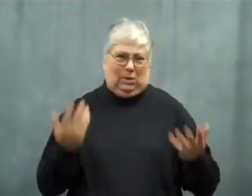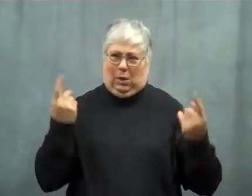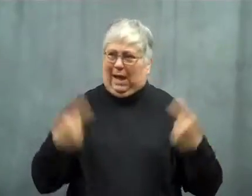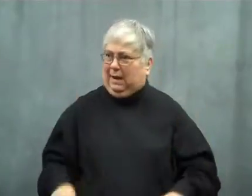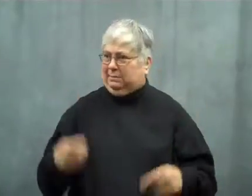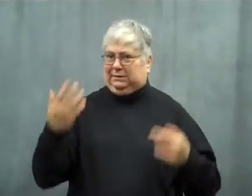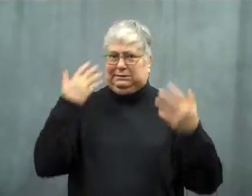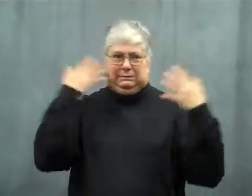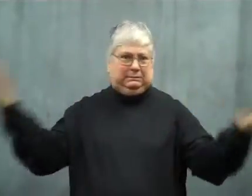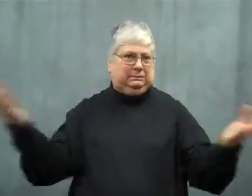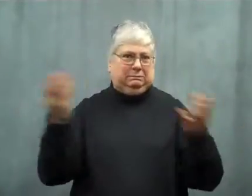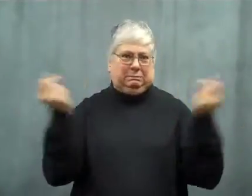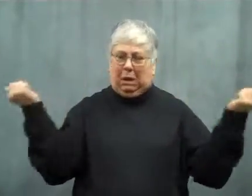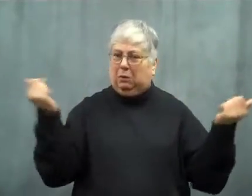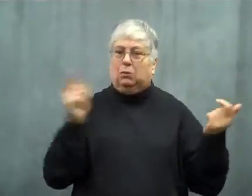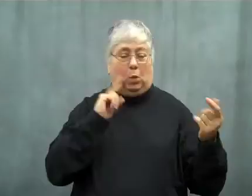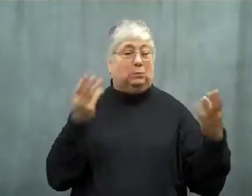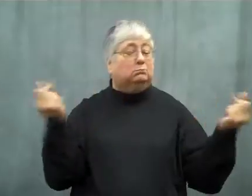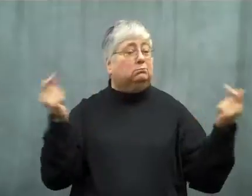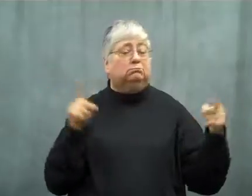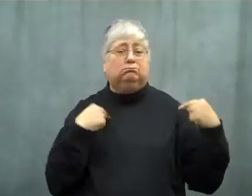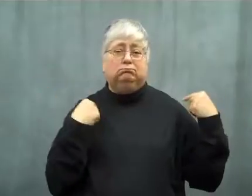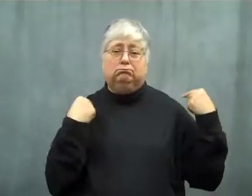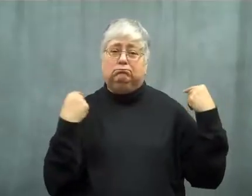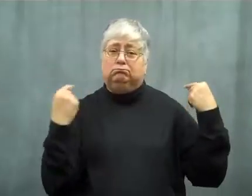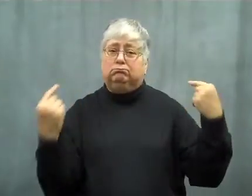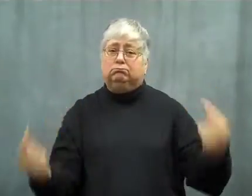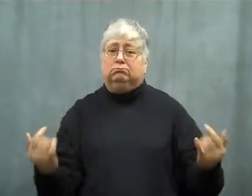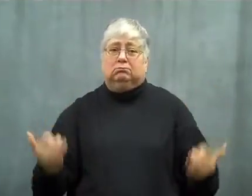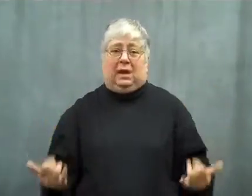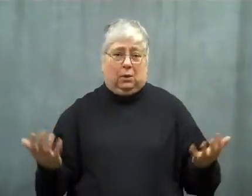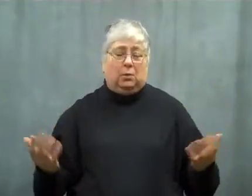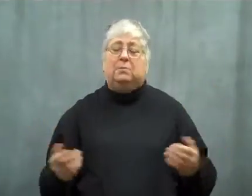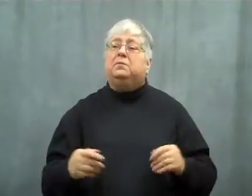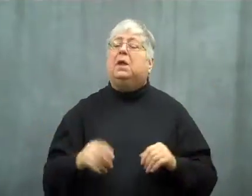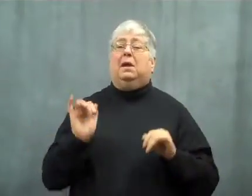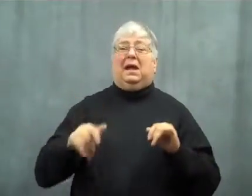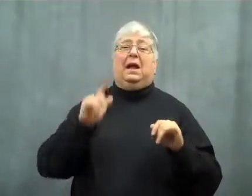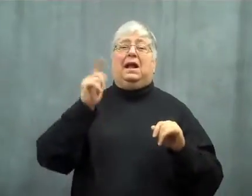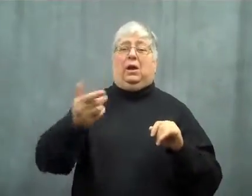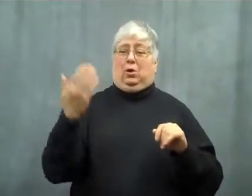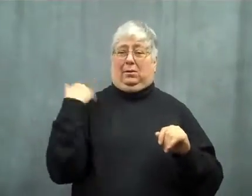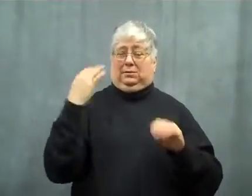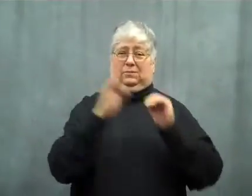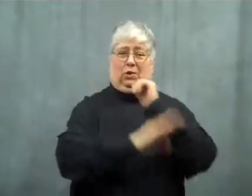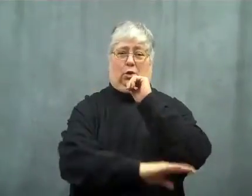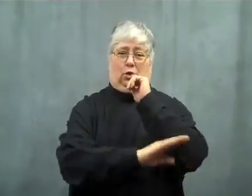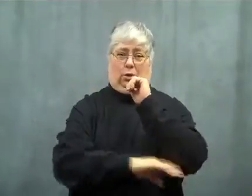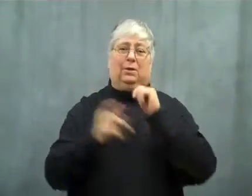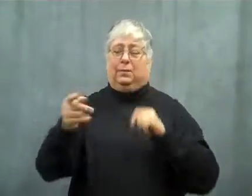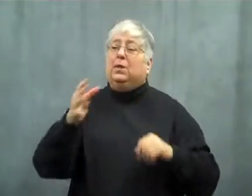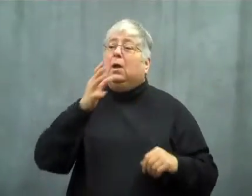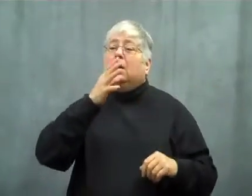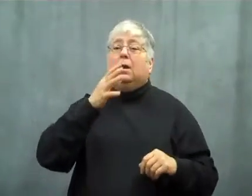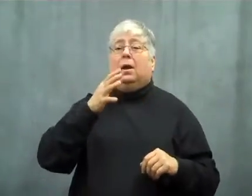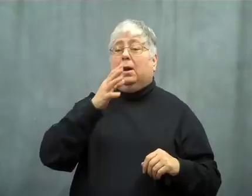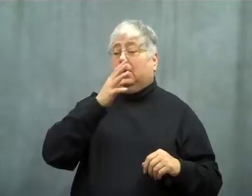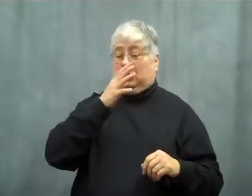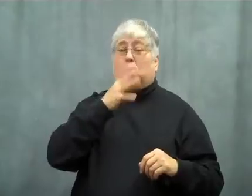He said she was gone, he had no idea where she was. There has been no sign of her up to now.